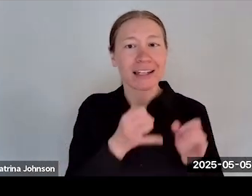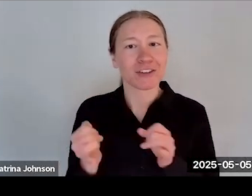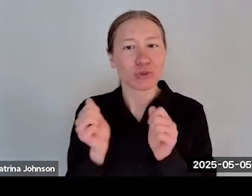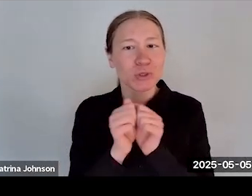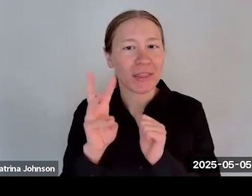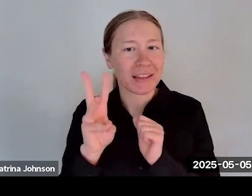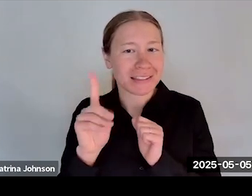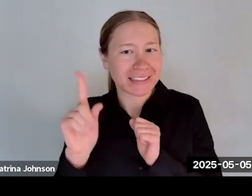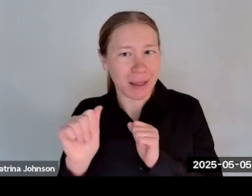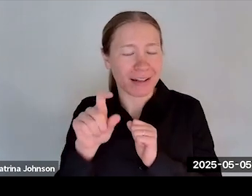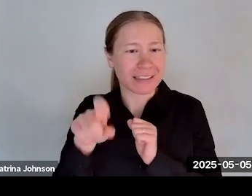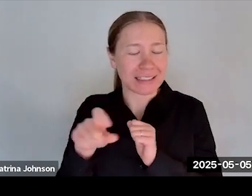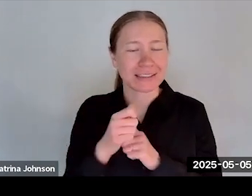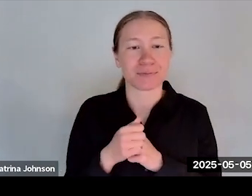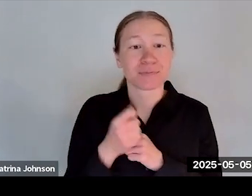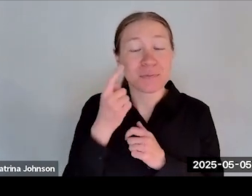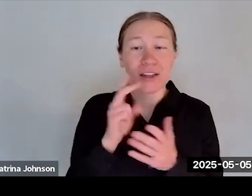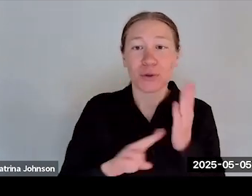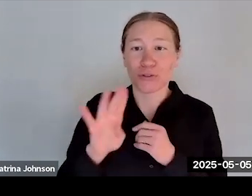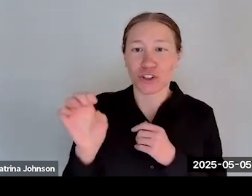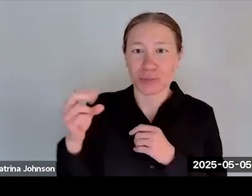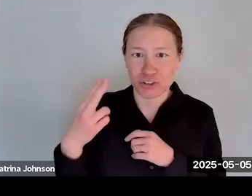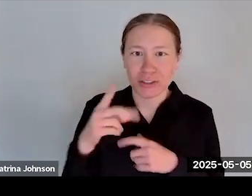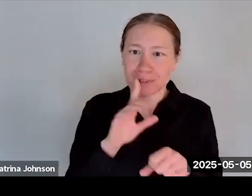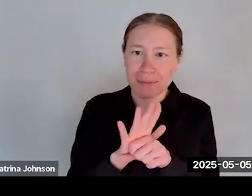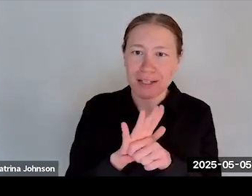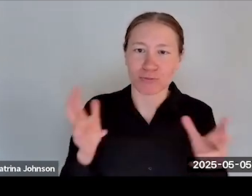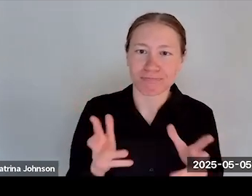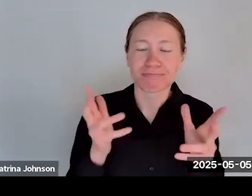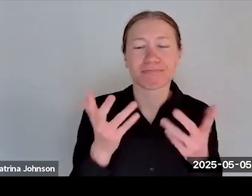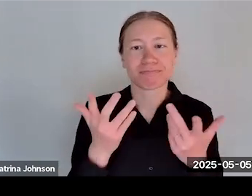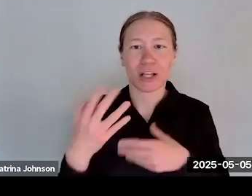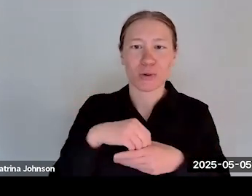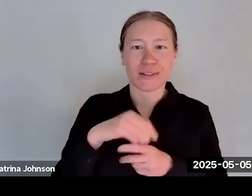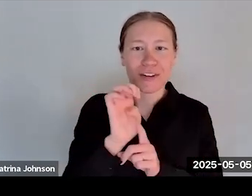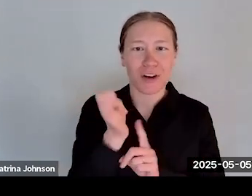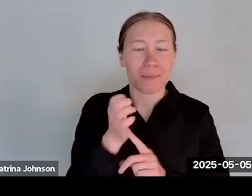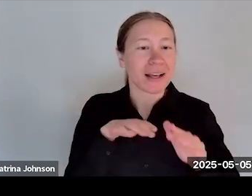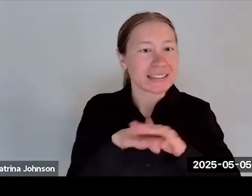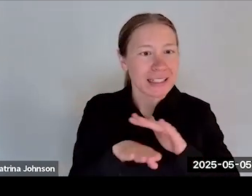The University of Michigan is committed to fostering an inclusive environment where accessibility and the needs of individuals